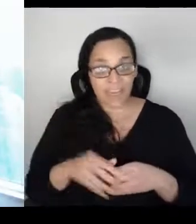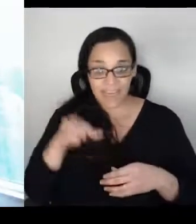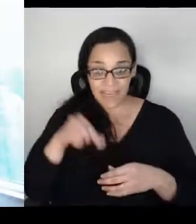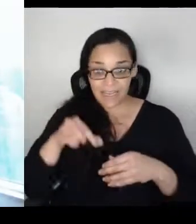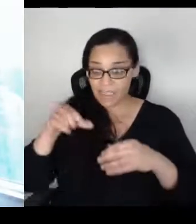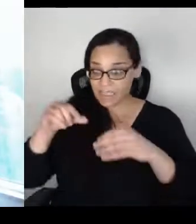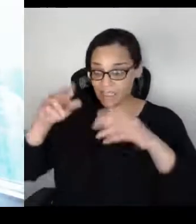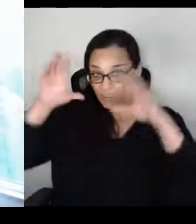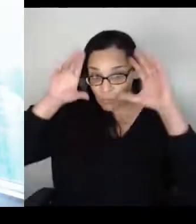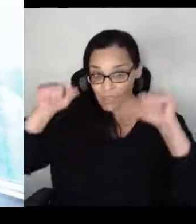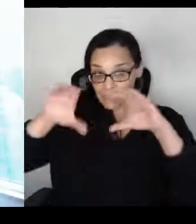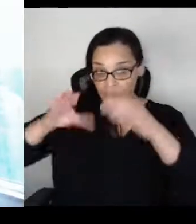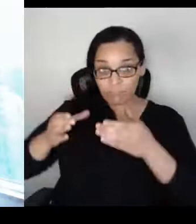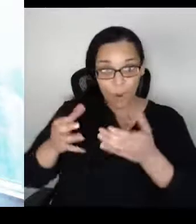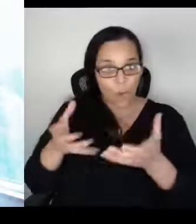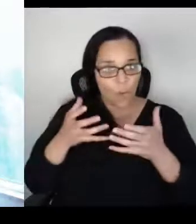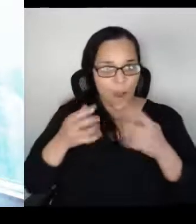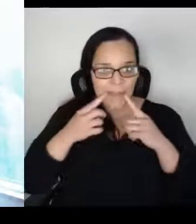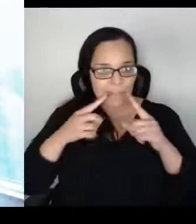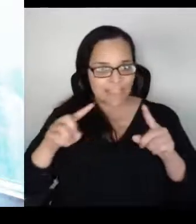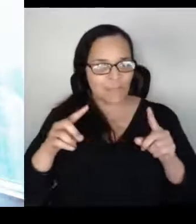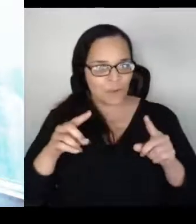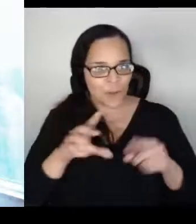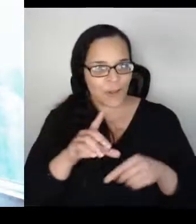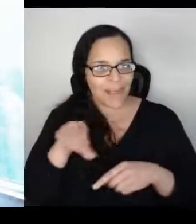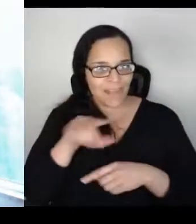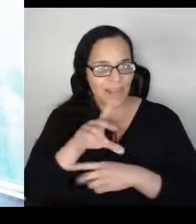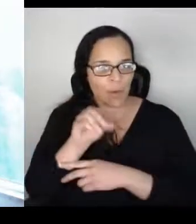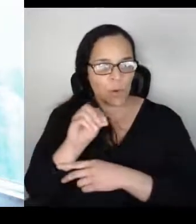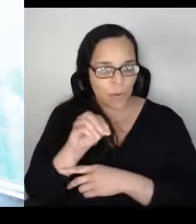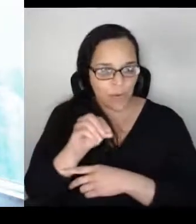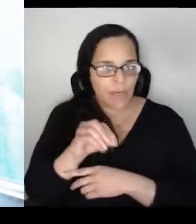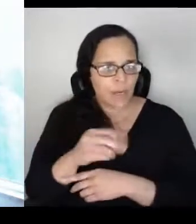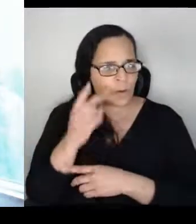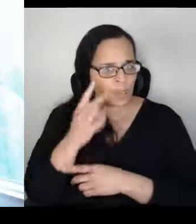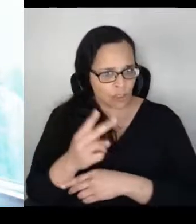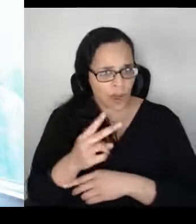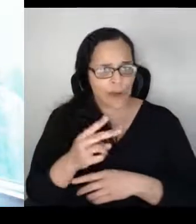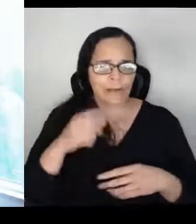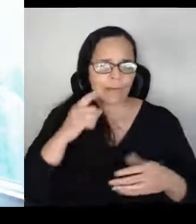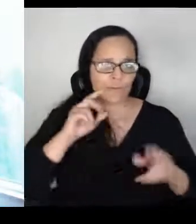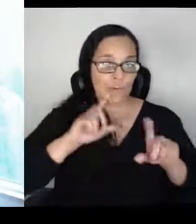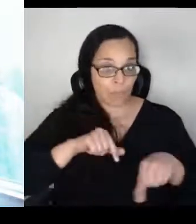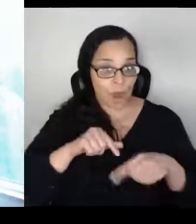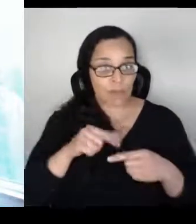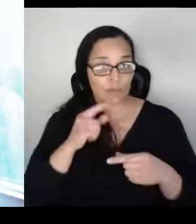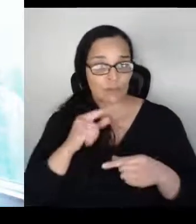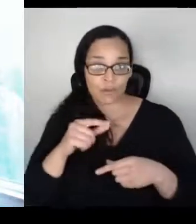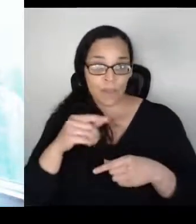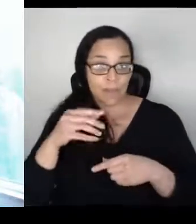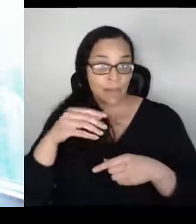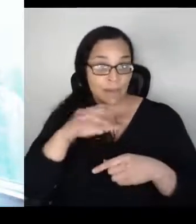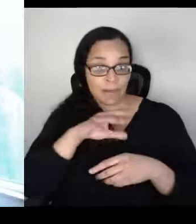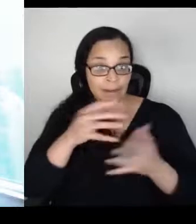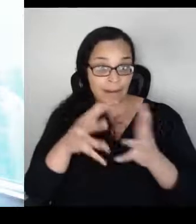We saw that in the response towards immigrants, from Ukraine where mass expedited, welcoming support was rolled out.